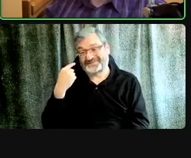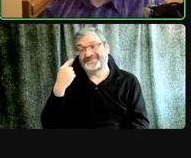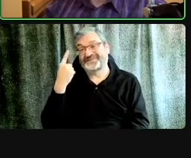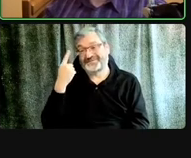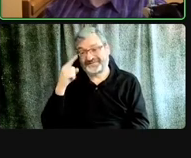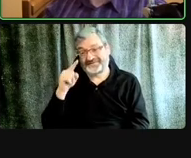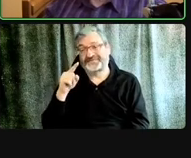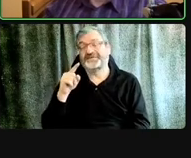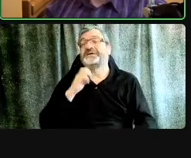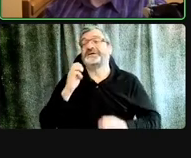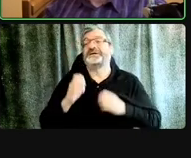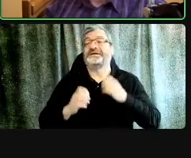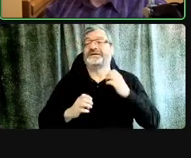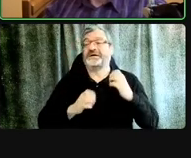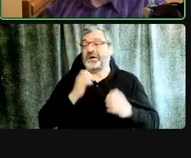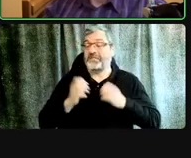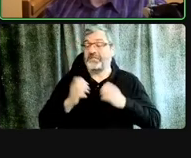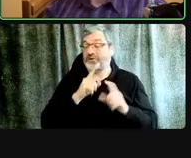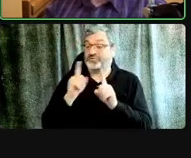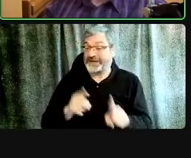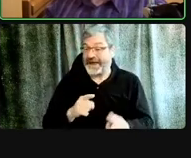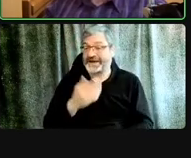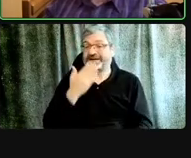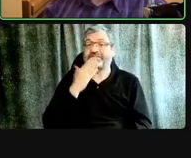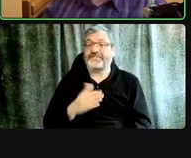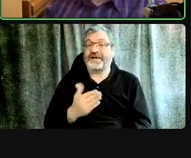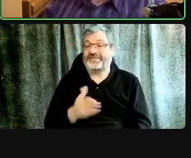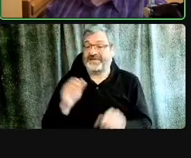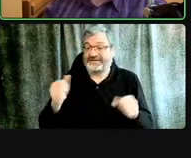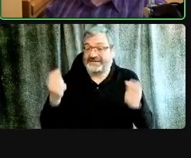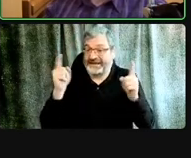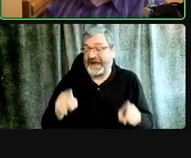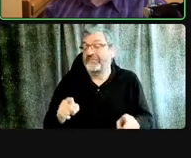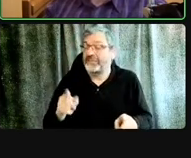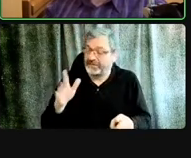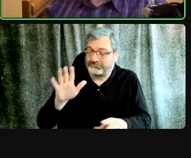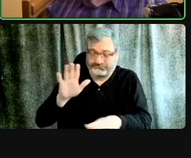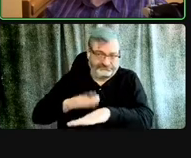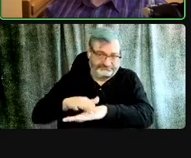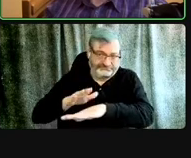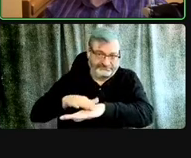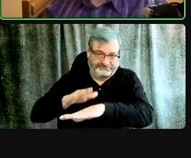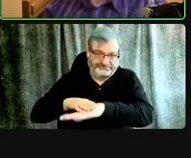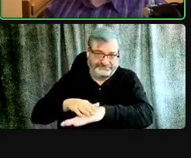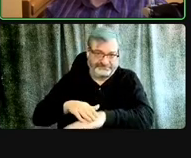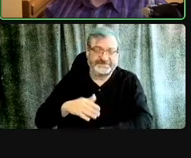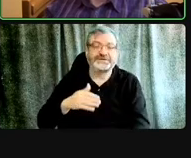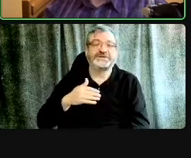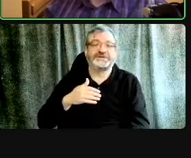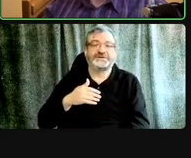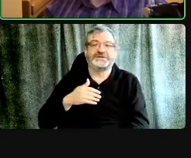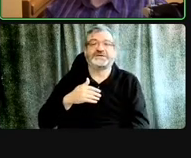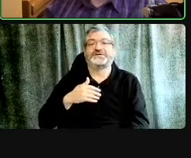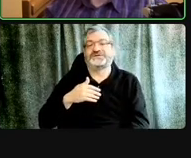emotionally activated and bad things can happen. The Museum has an ethical obligation to take care of people and to give them